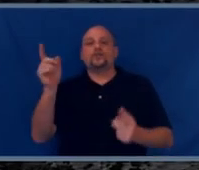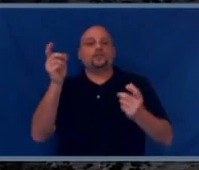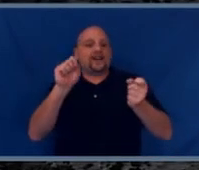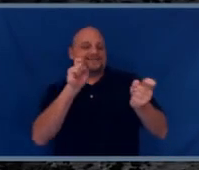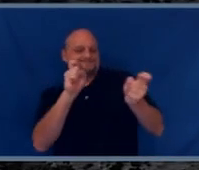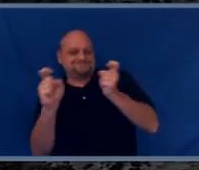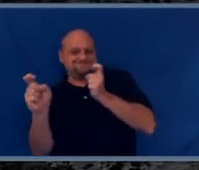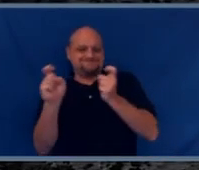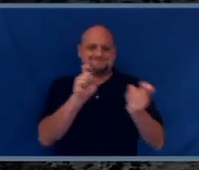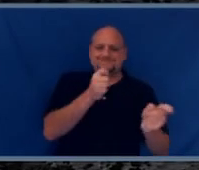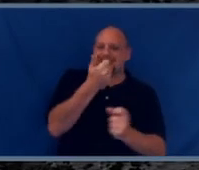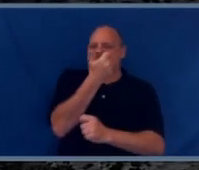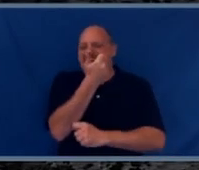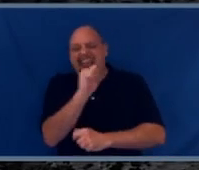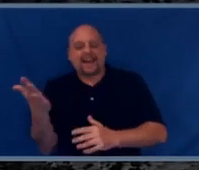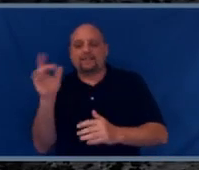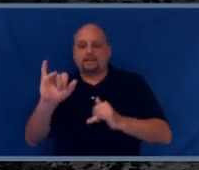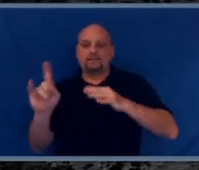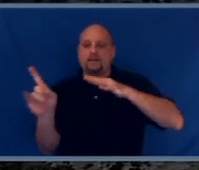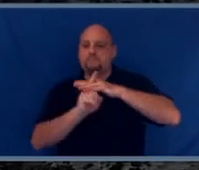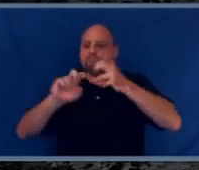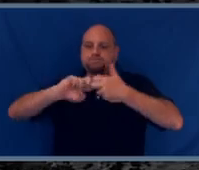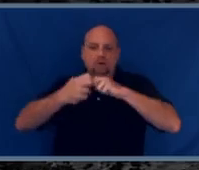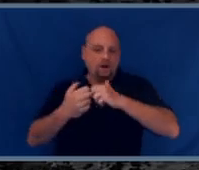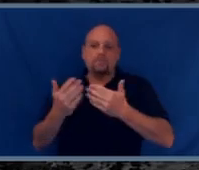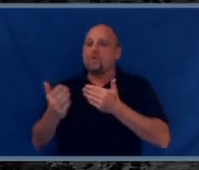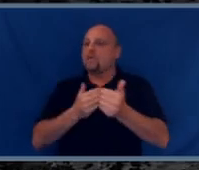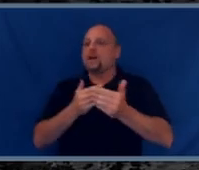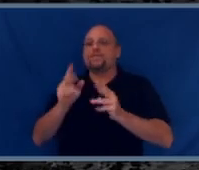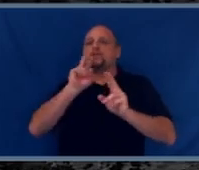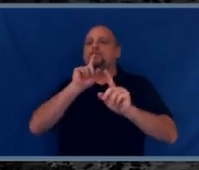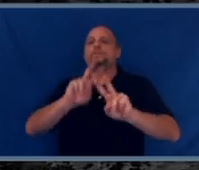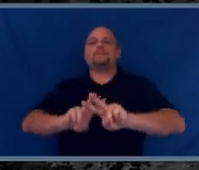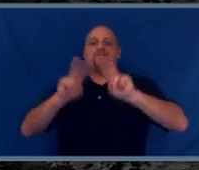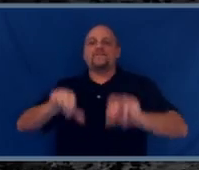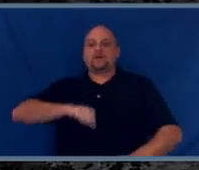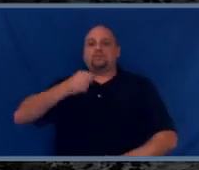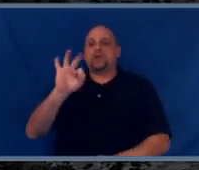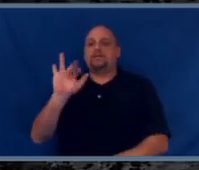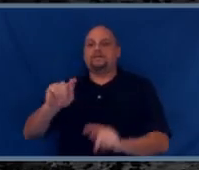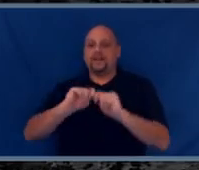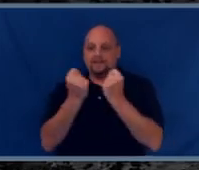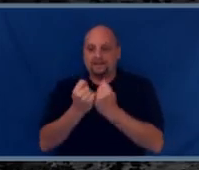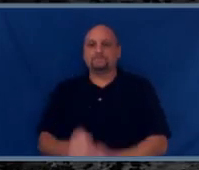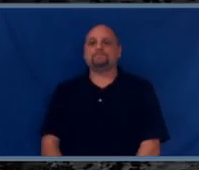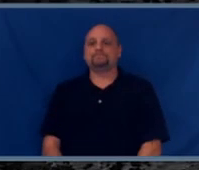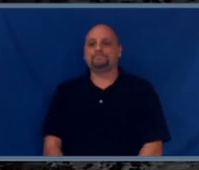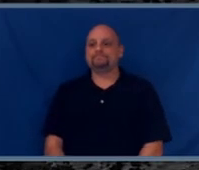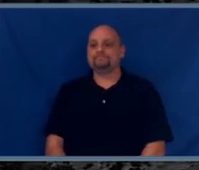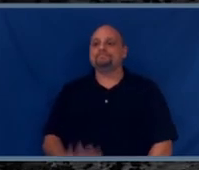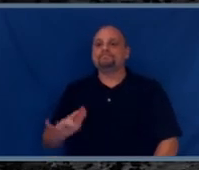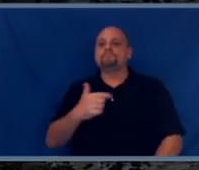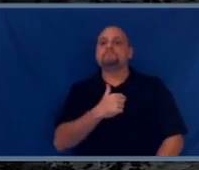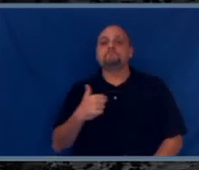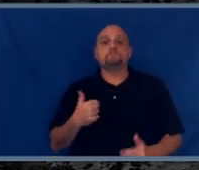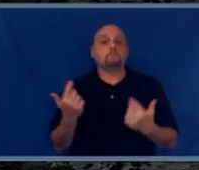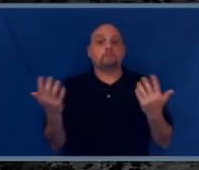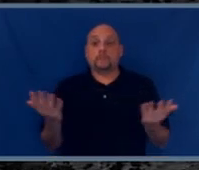IMAGINABLE SCOPE. IT'S WORTH BEING PROUD ABOUT. SO WE'VE BEEN ABLE TO STUDY